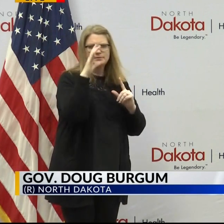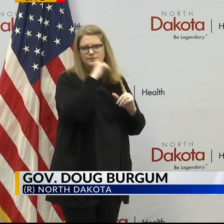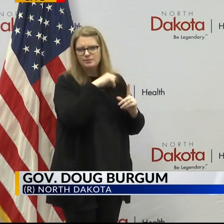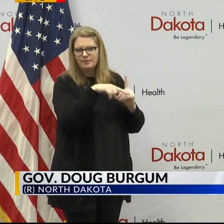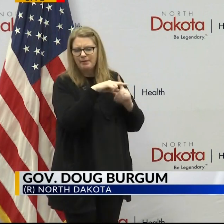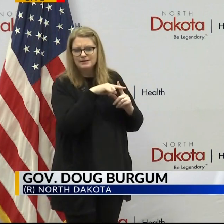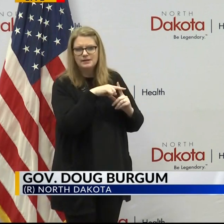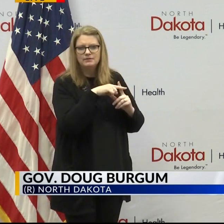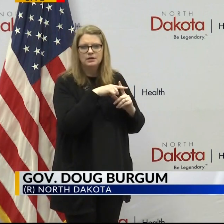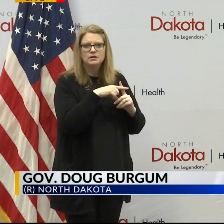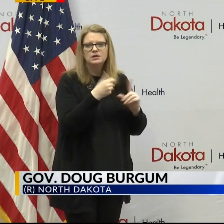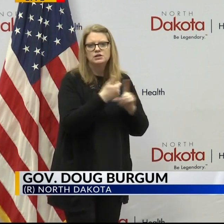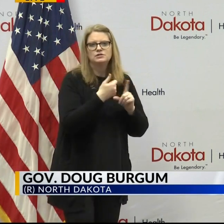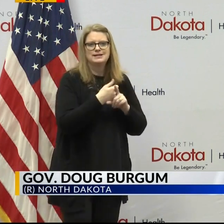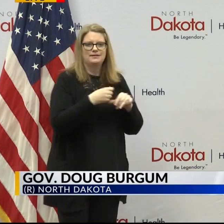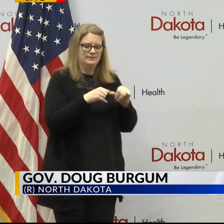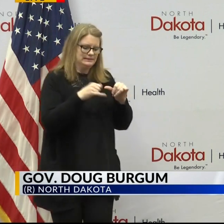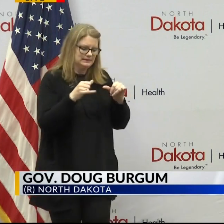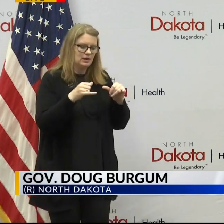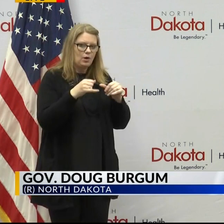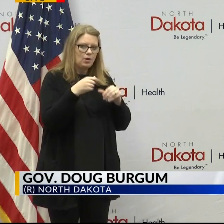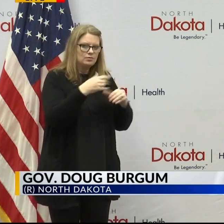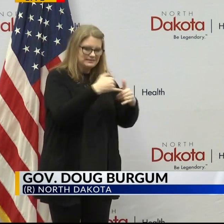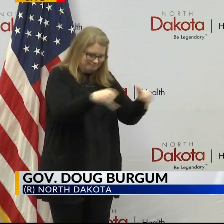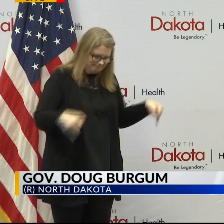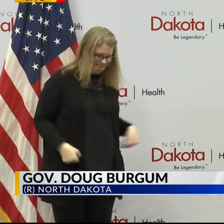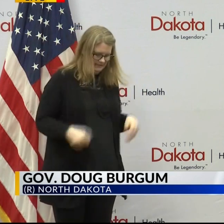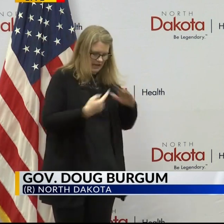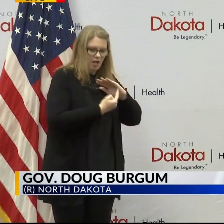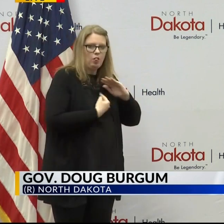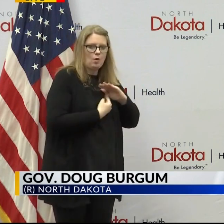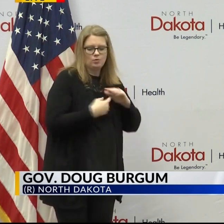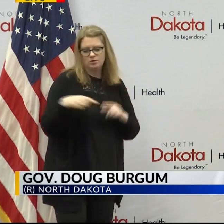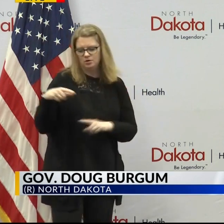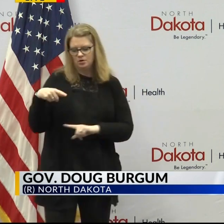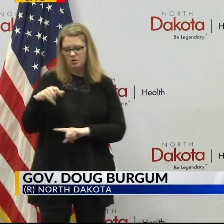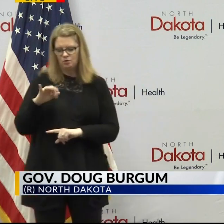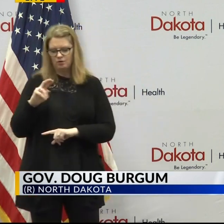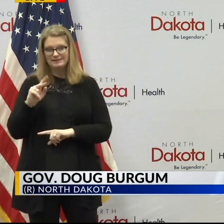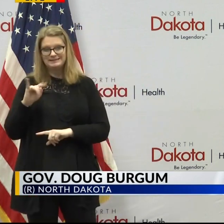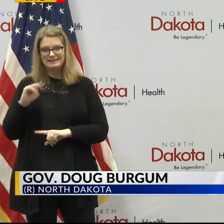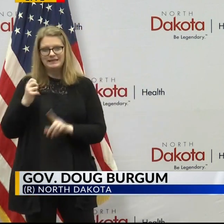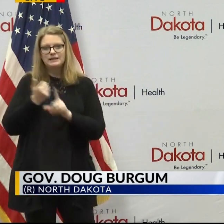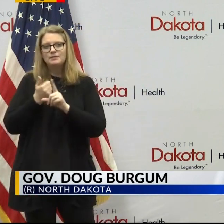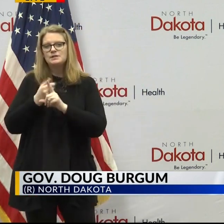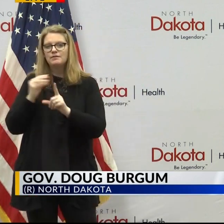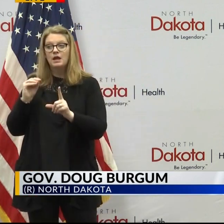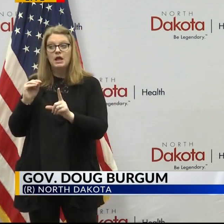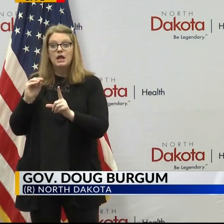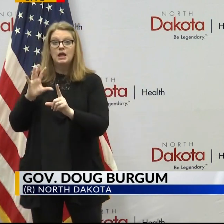DISEASE TO OTHERS, THAT'S ISOLATION. IF YOU HAVE IT OR SHOWING SYMPTOMS, YOU THINK YOU'RE POSITIVE OR PRESUMED POSITIVE,